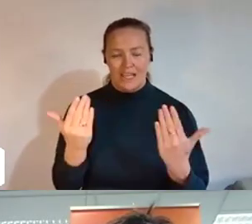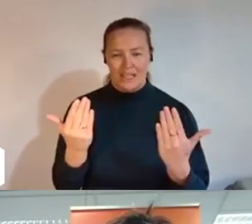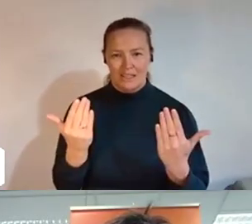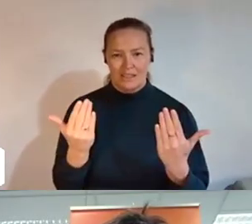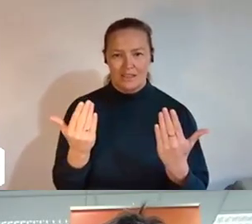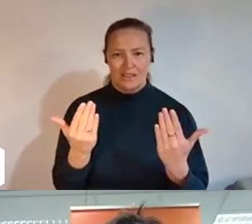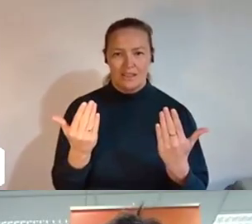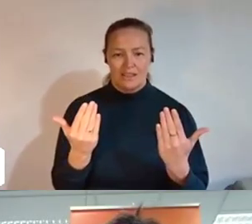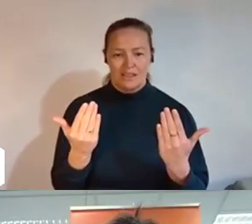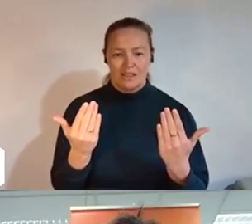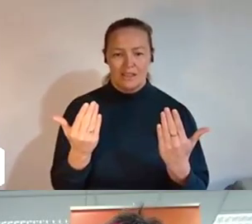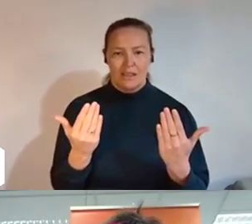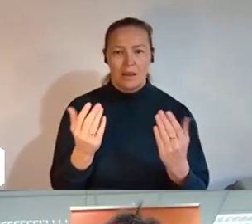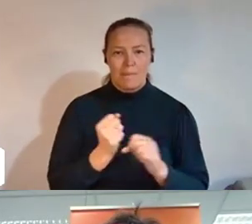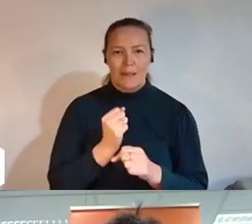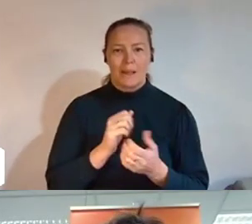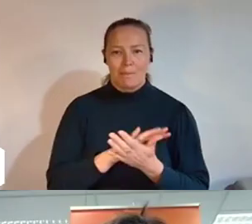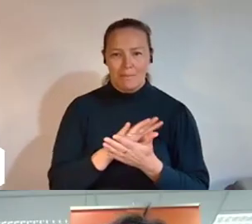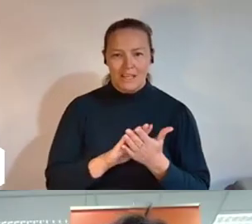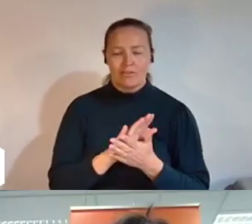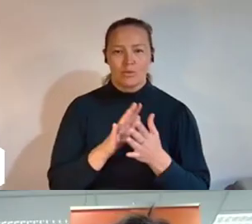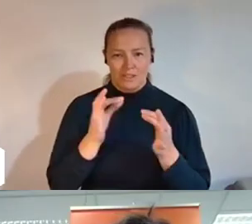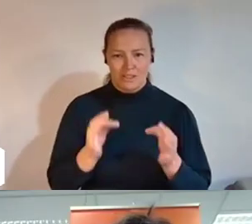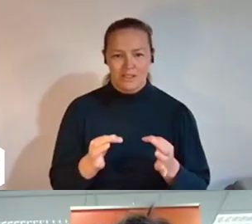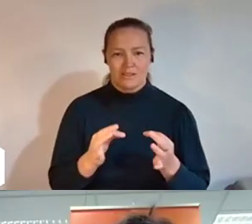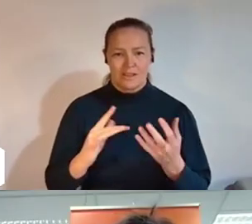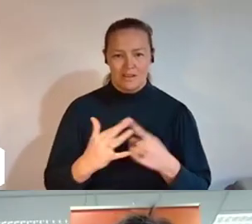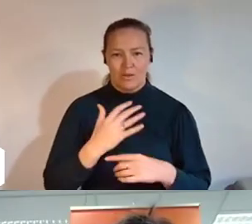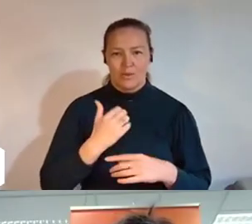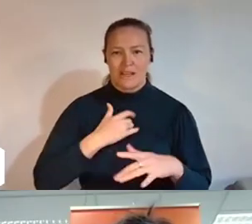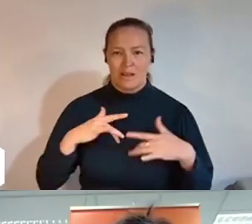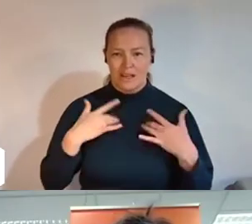being able to make meaningful decisions that shape our lives, like, that also just feeling democracy